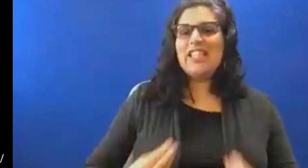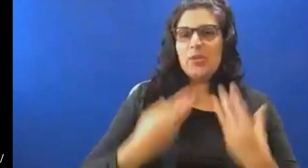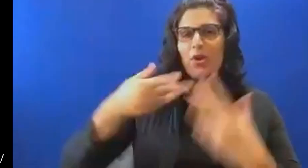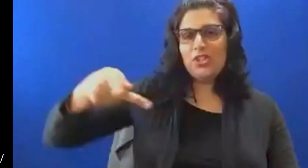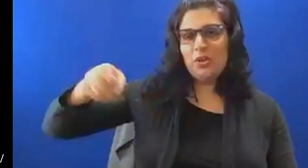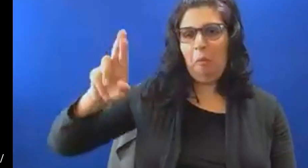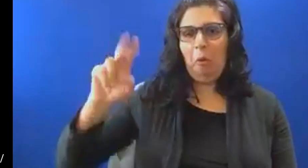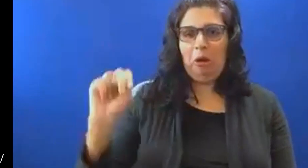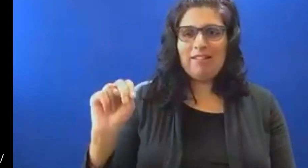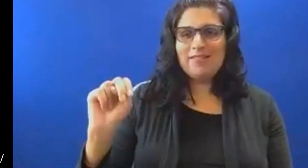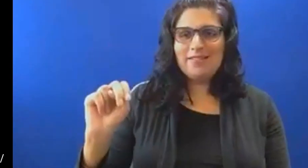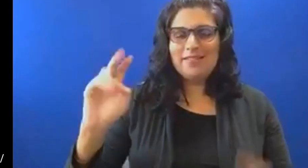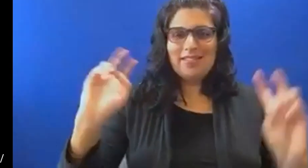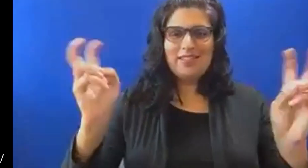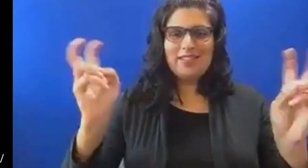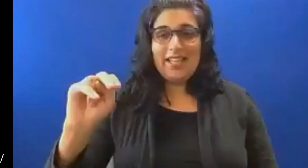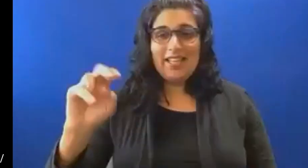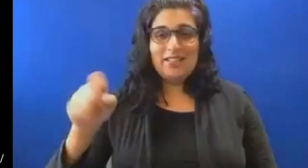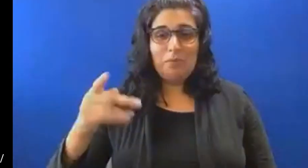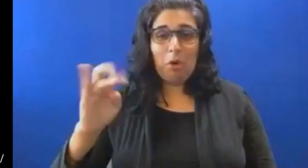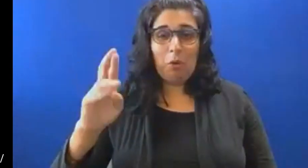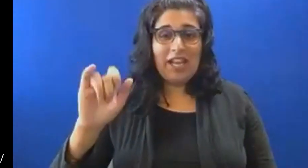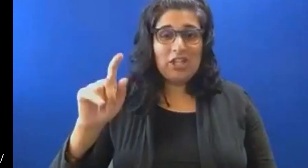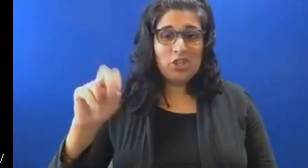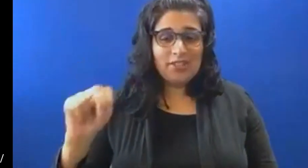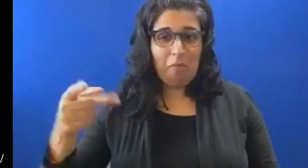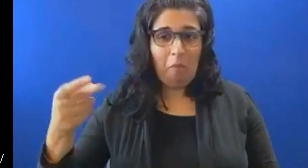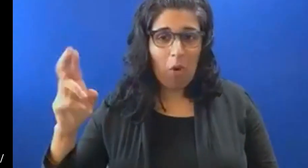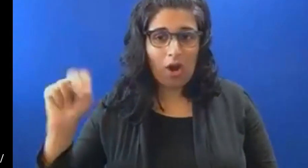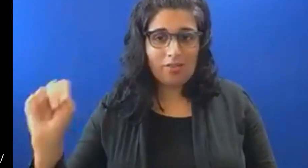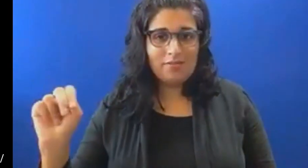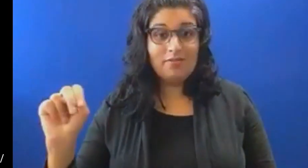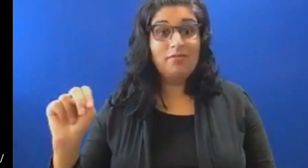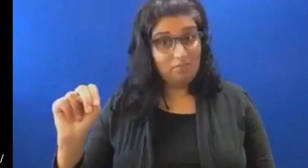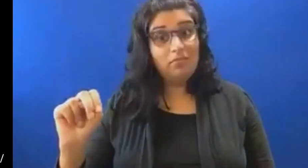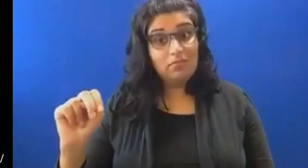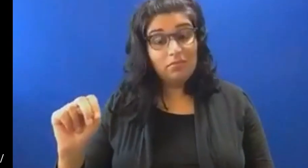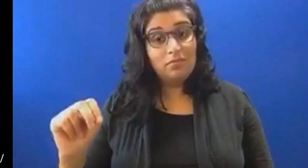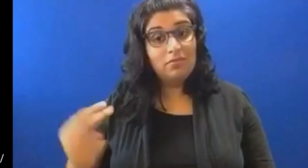Yeah, I think we actually use this in the representation of Black people as well.